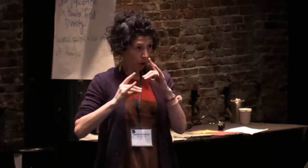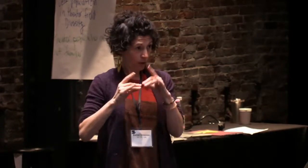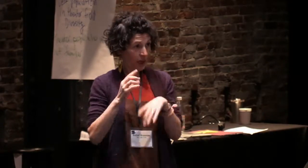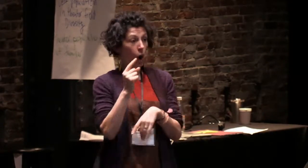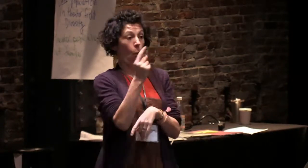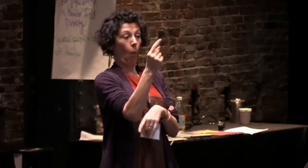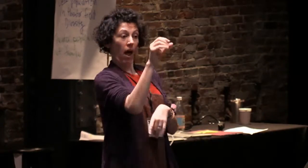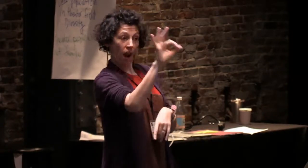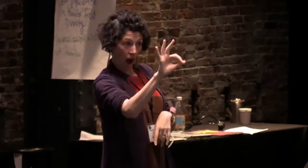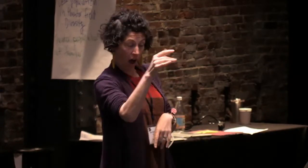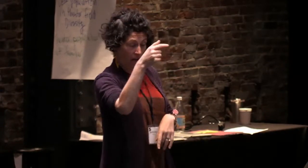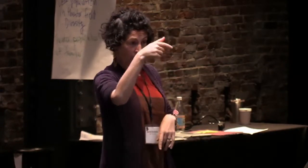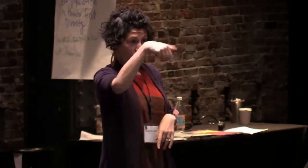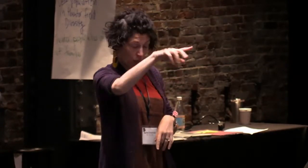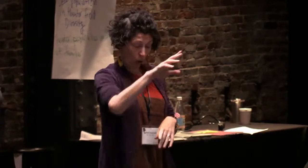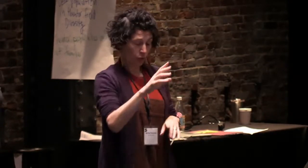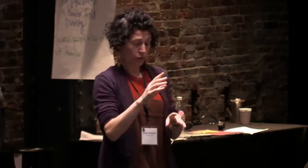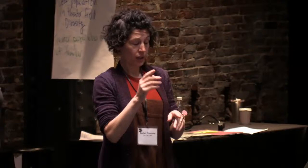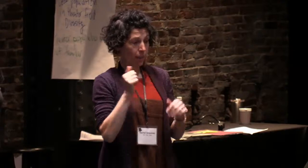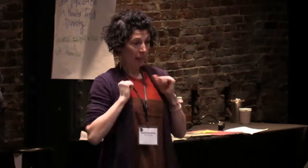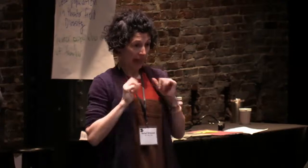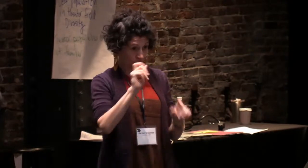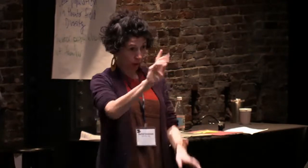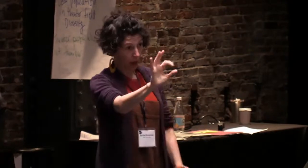The theater working group of the playwright retreat.